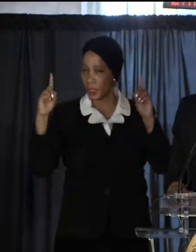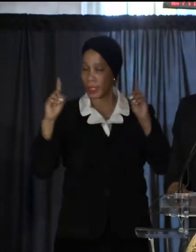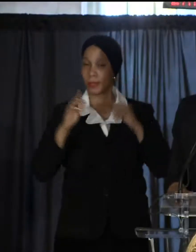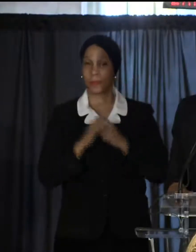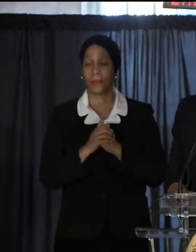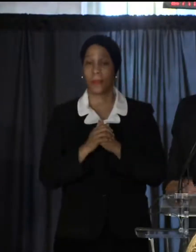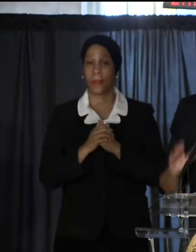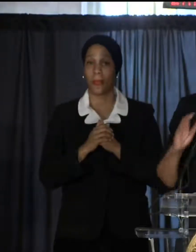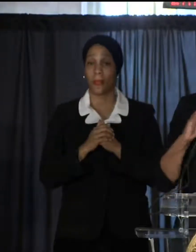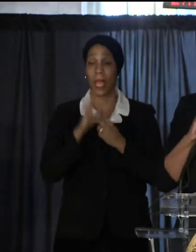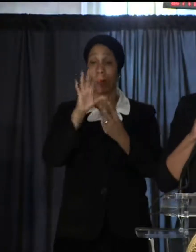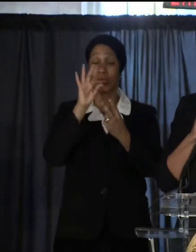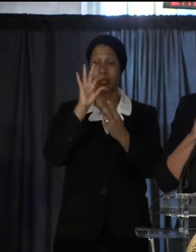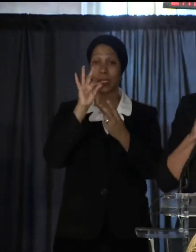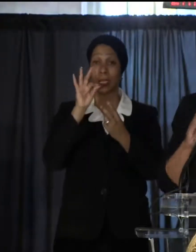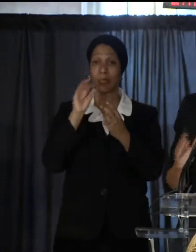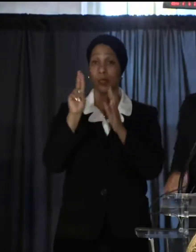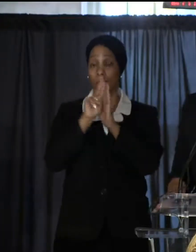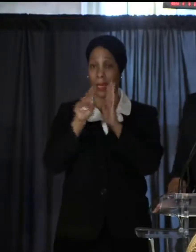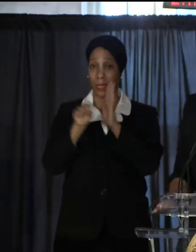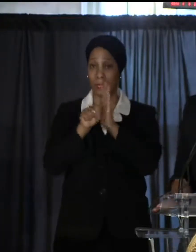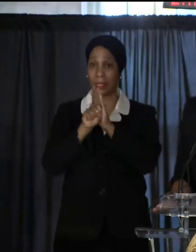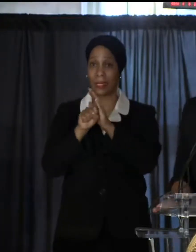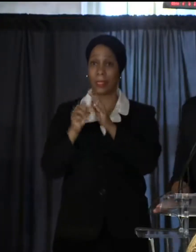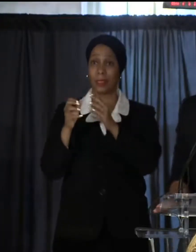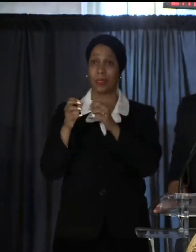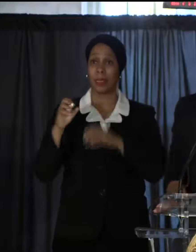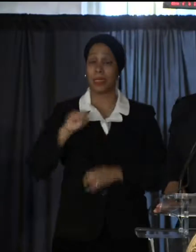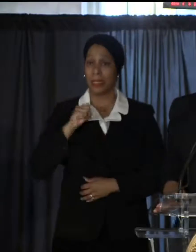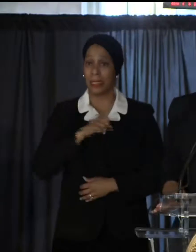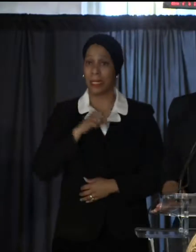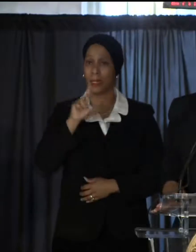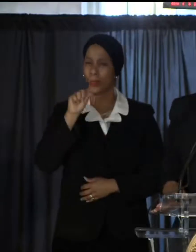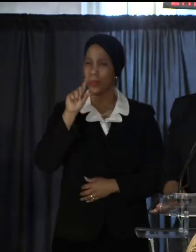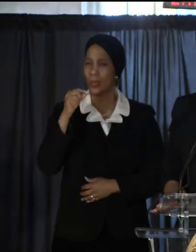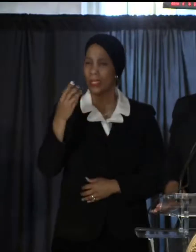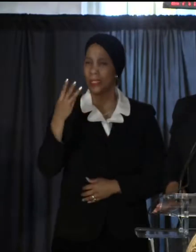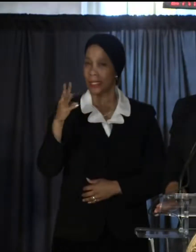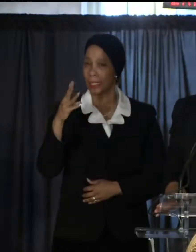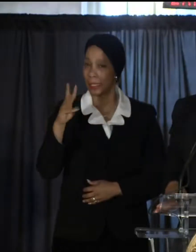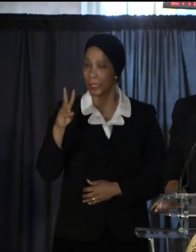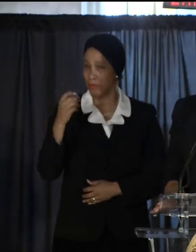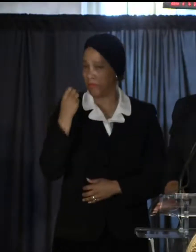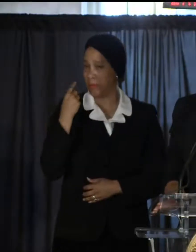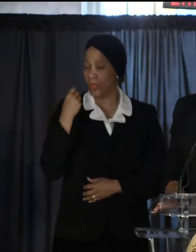HE WAS ELECTED TO THE UNITED STATES SENATE IN 2016 AND HE HAS